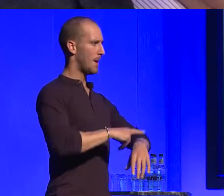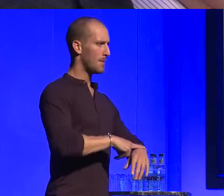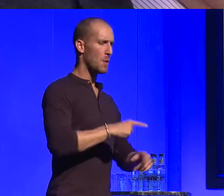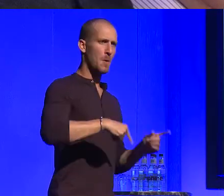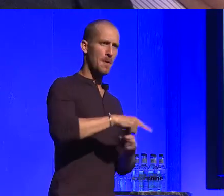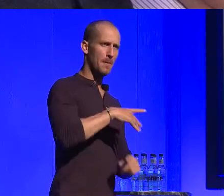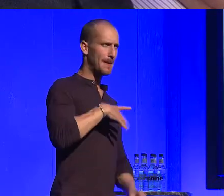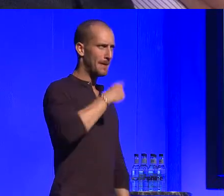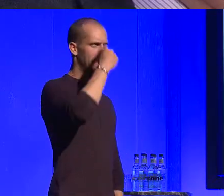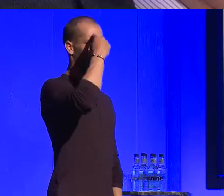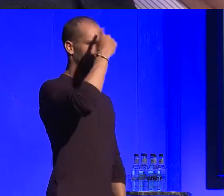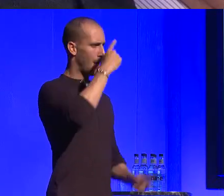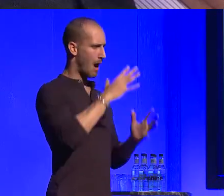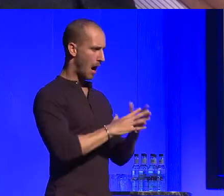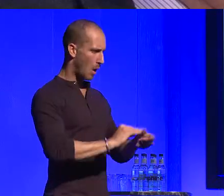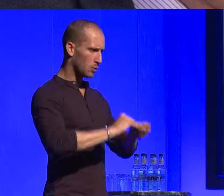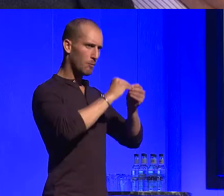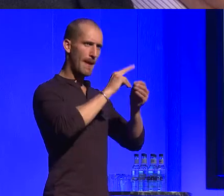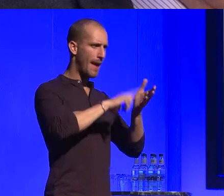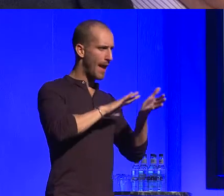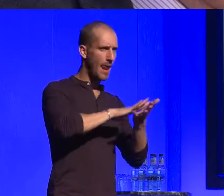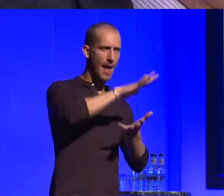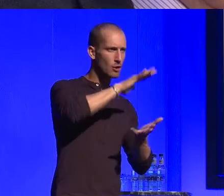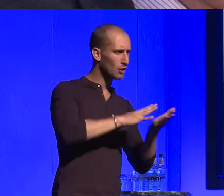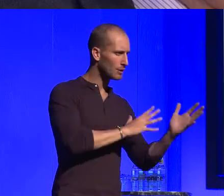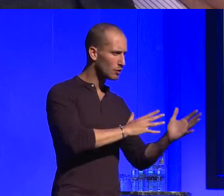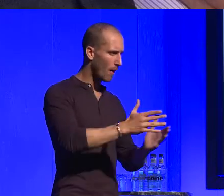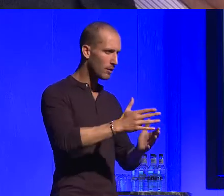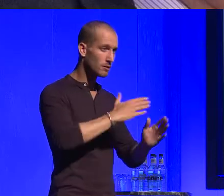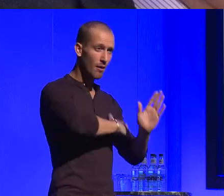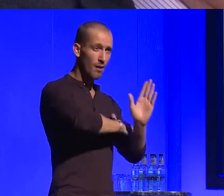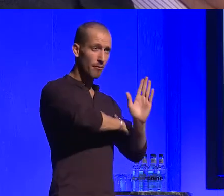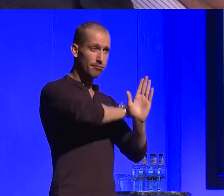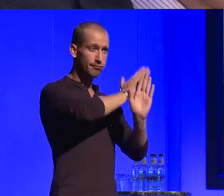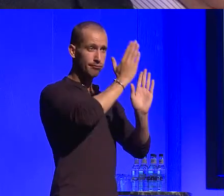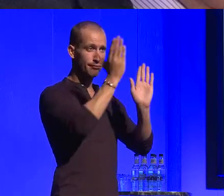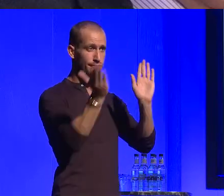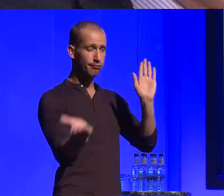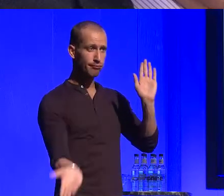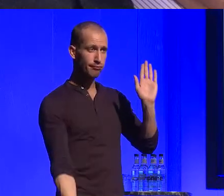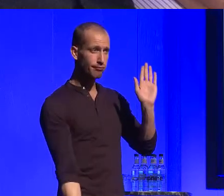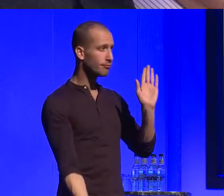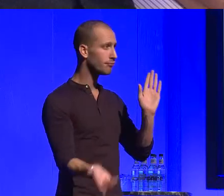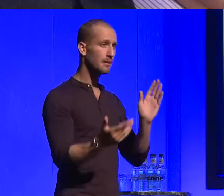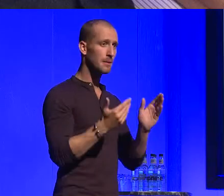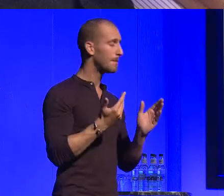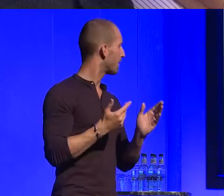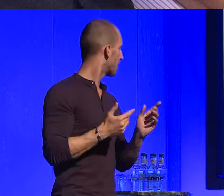National Health Service we would design a full-time NHS, we would not design a part-time NHS.